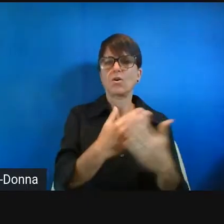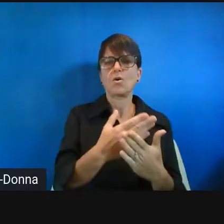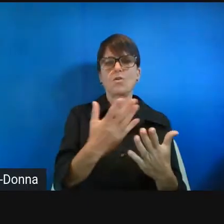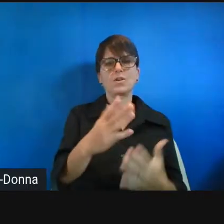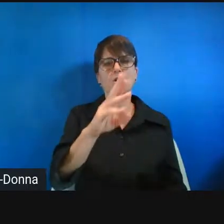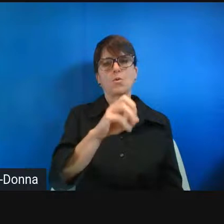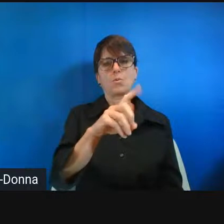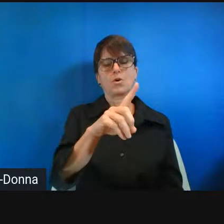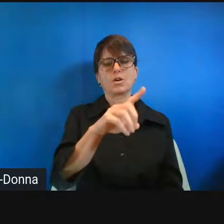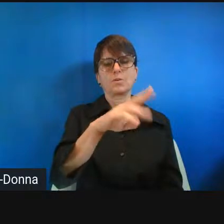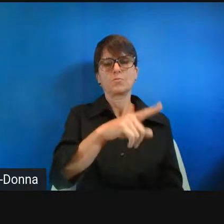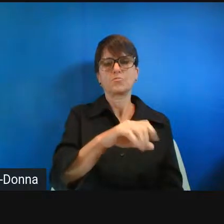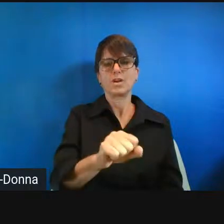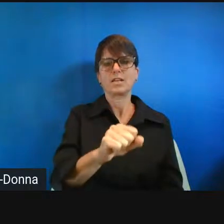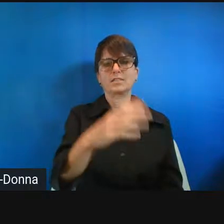He is a purveyor and discoverer of musical